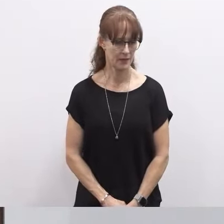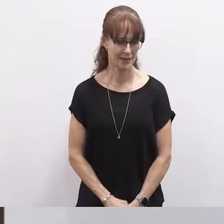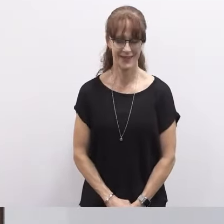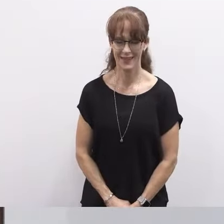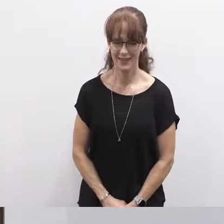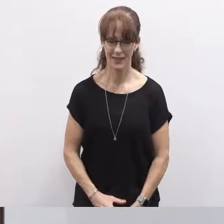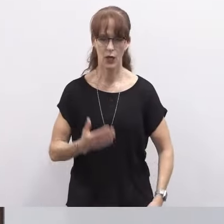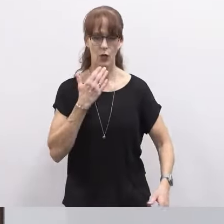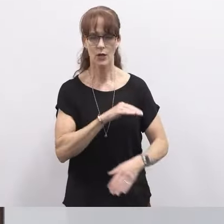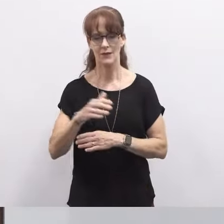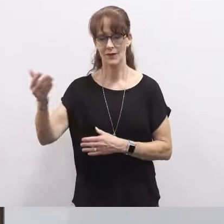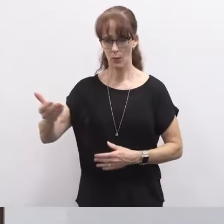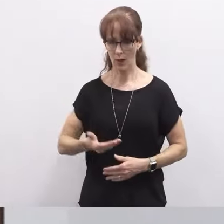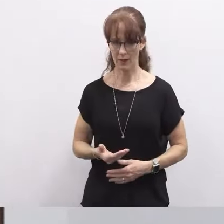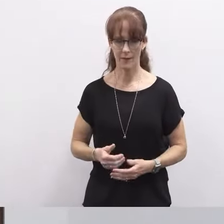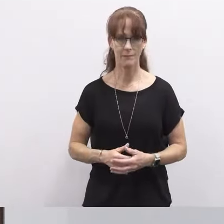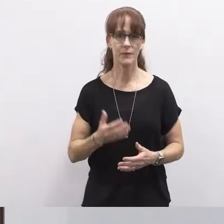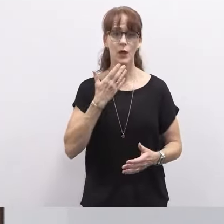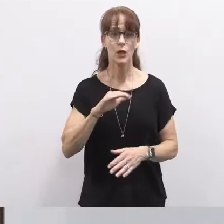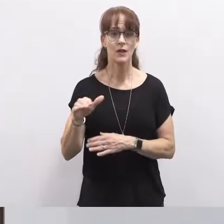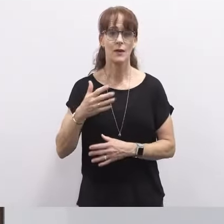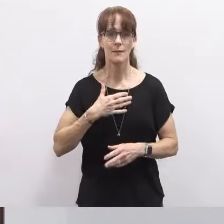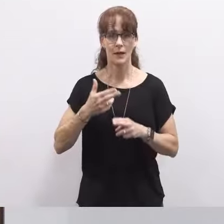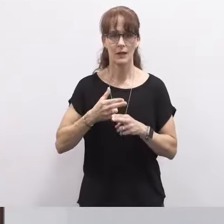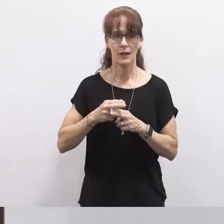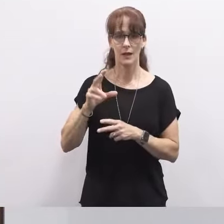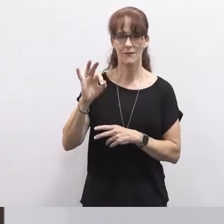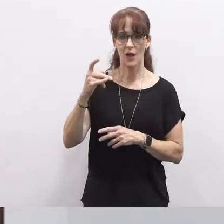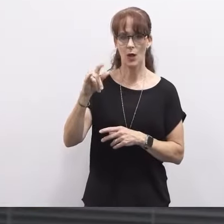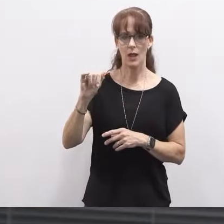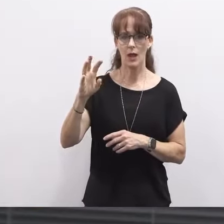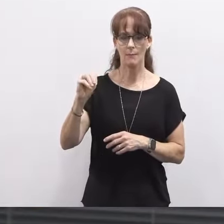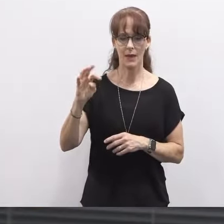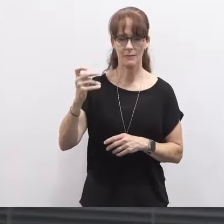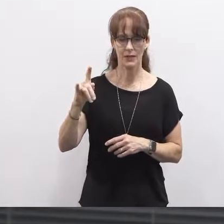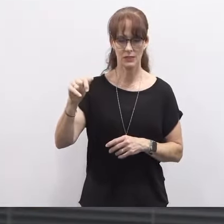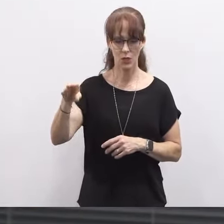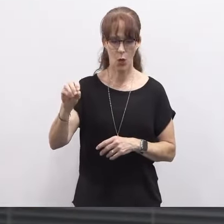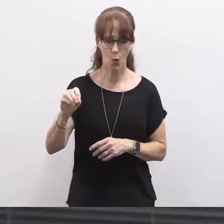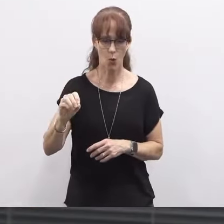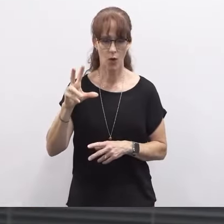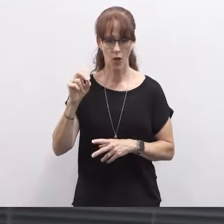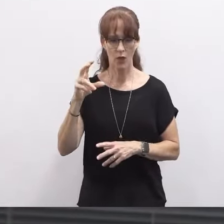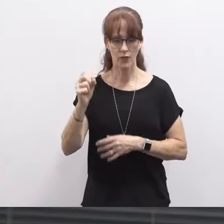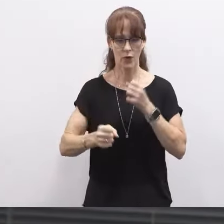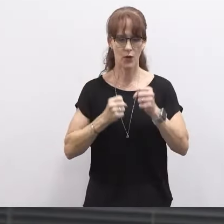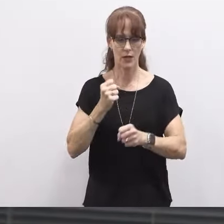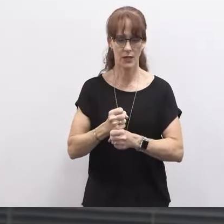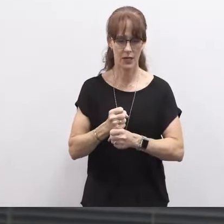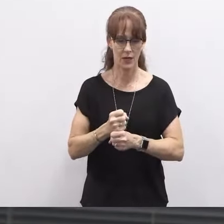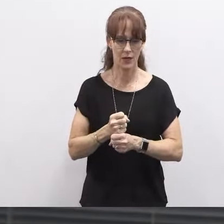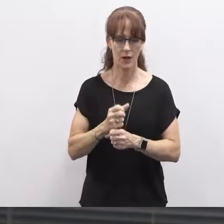Good evening, welcome. Good evening. My name is Fila May Bledsoe. I am a 30-year employee of the Long Beach Unified School District